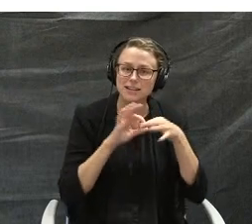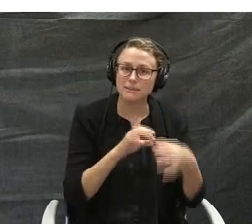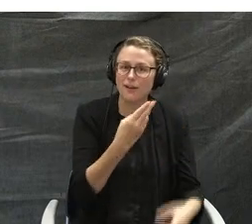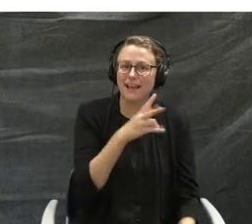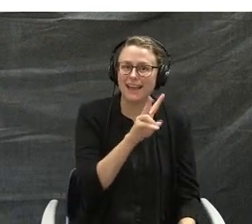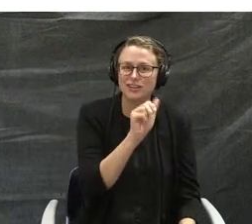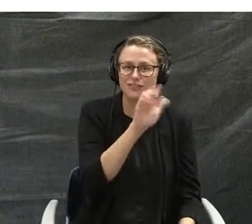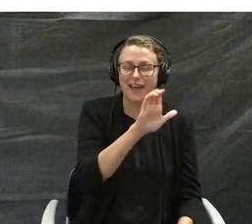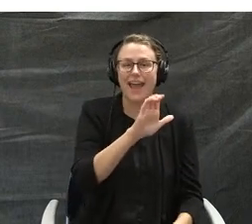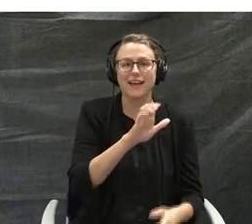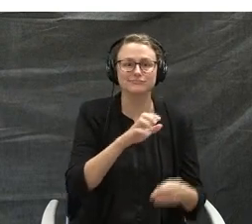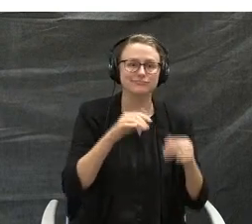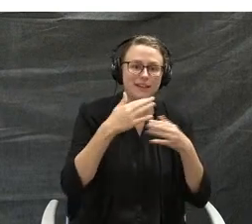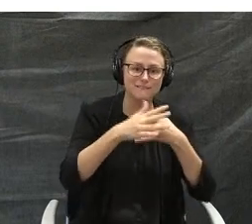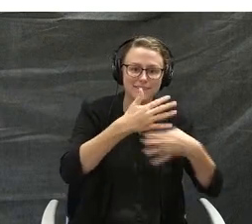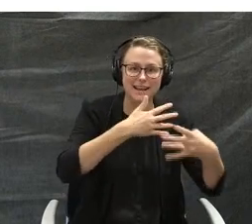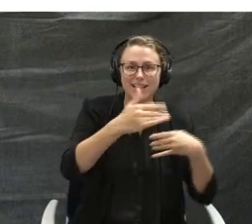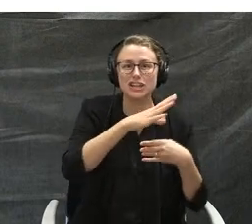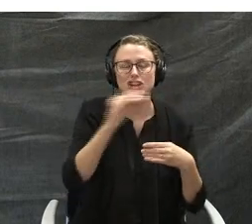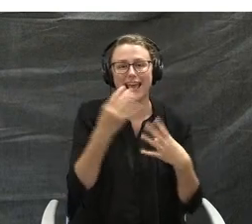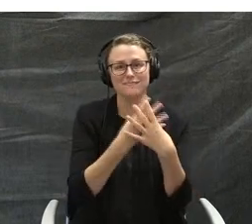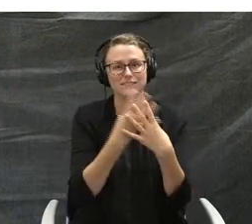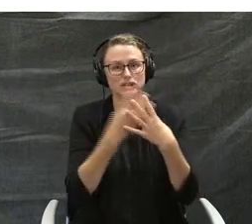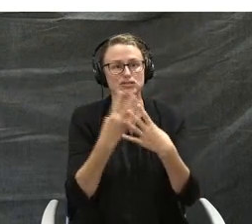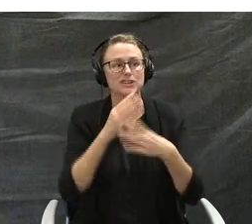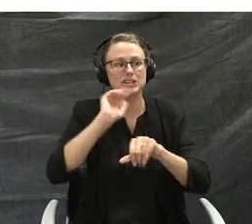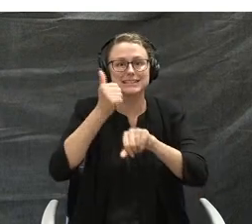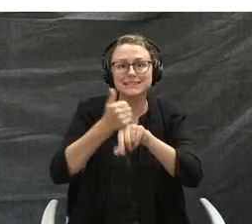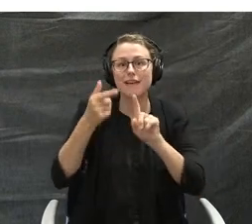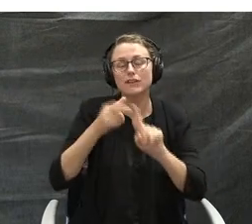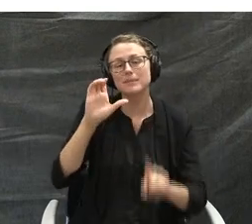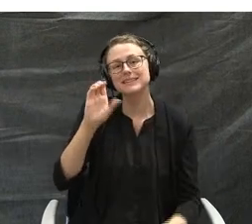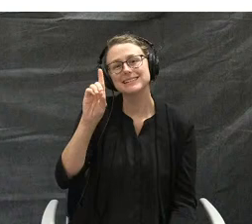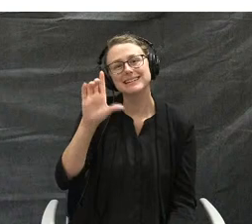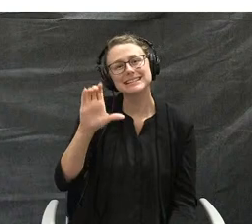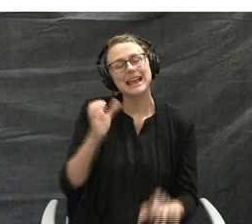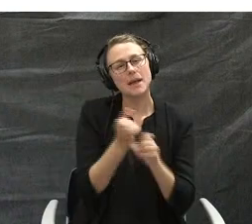Set by the CDC and how you can ensure the safety of students